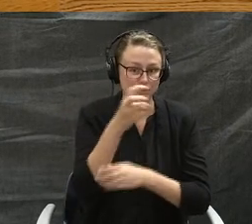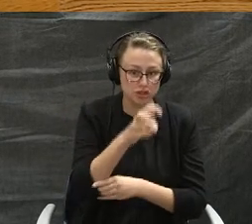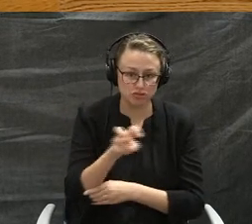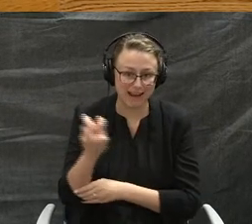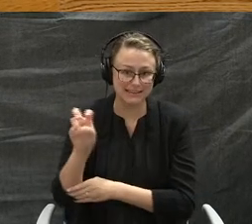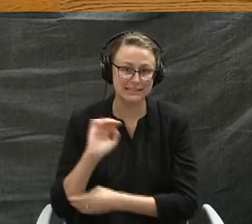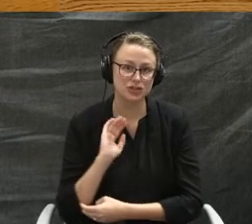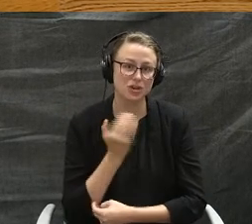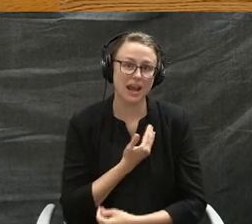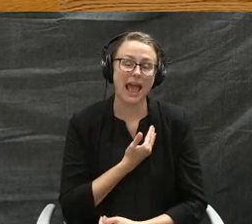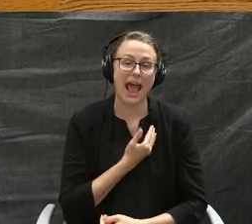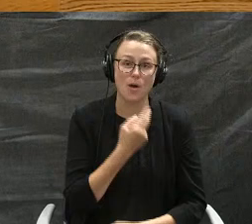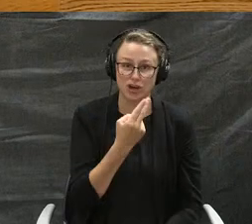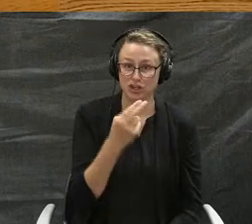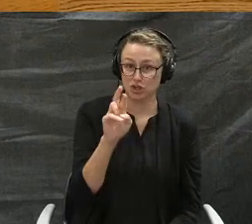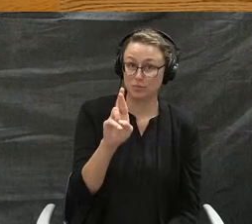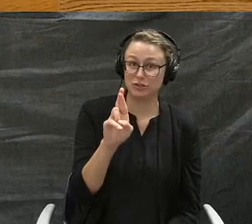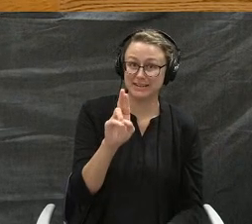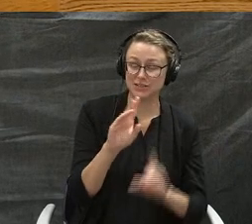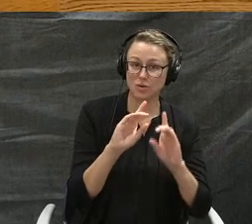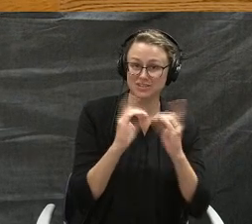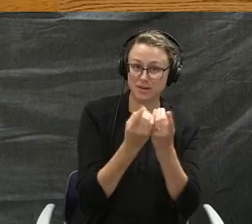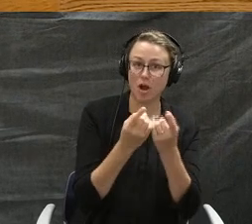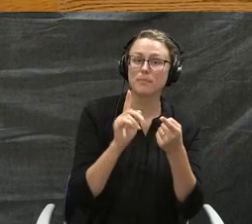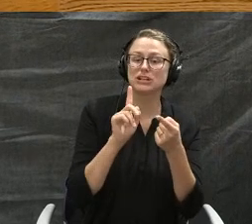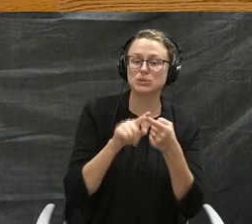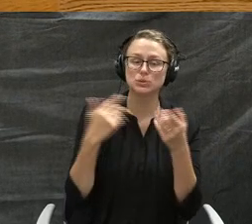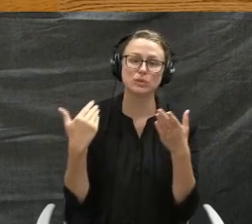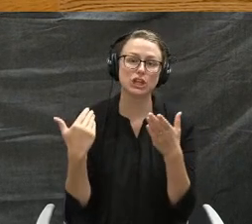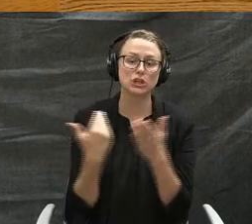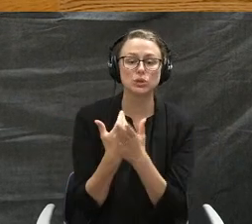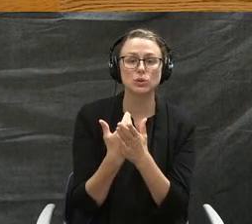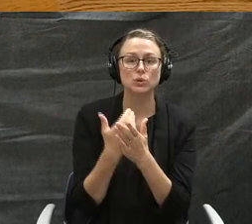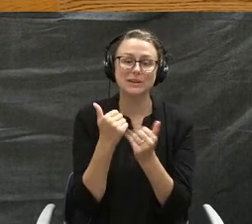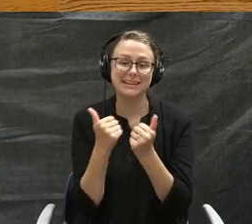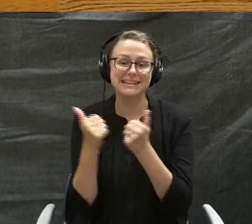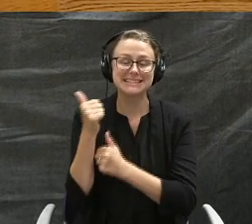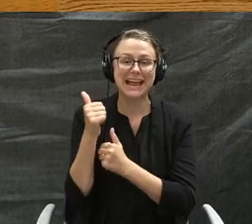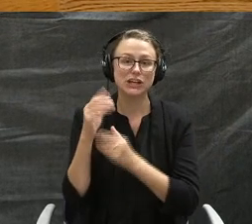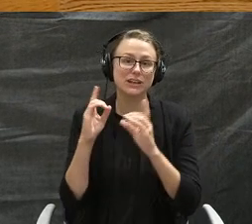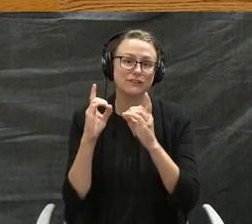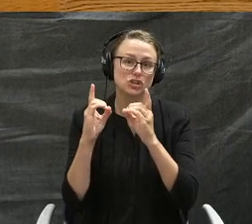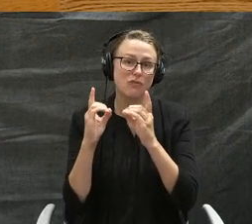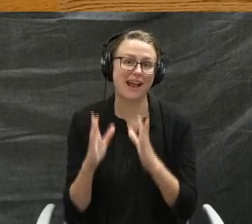to the new executive director, and Mr Alexander is going to